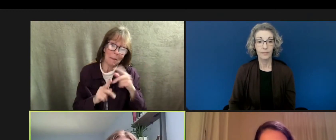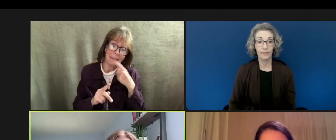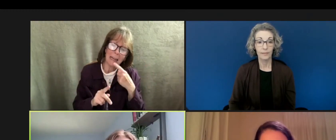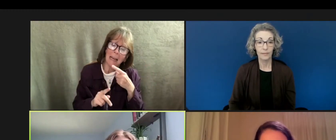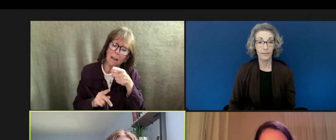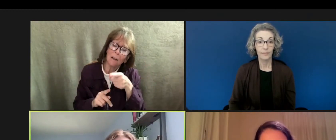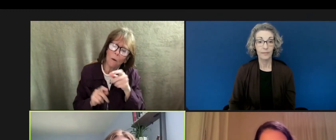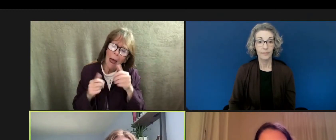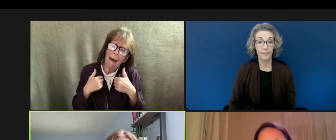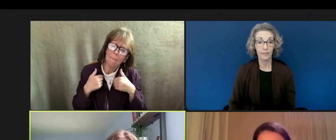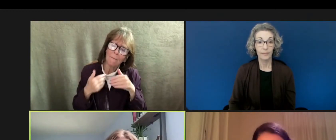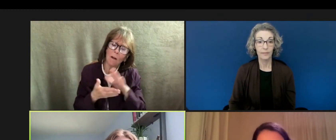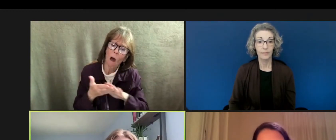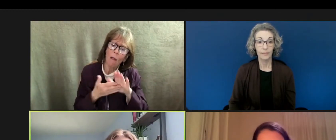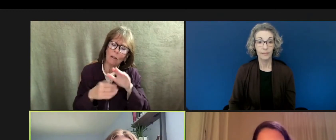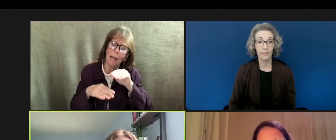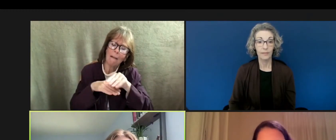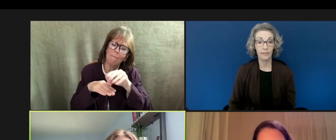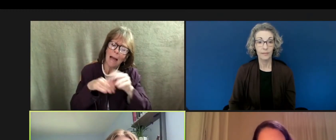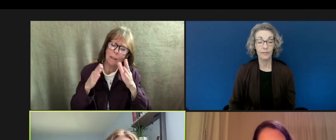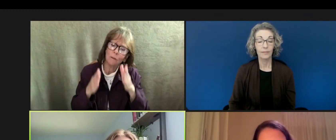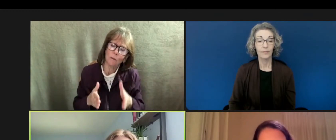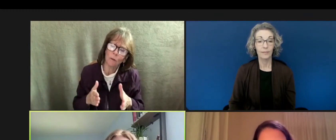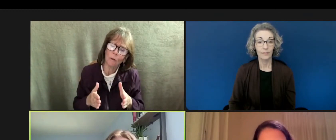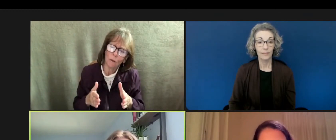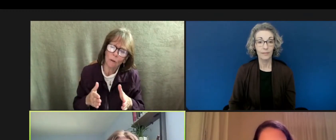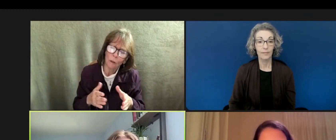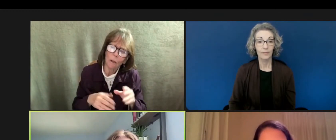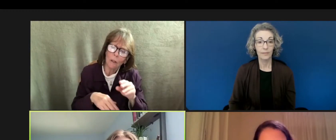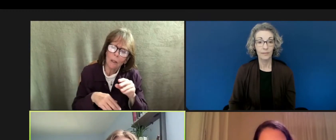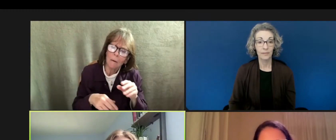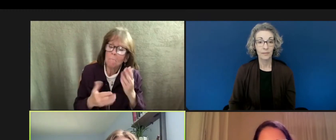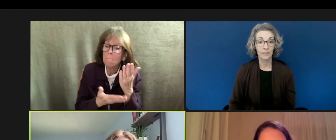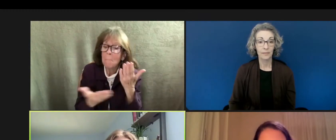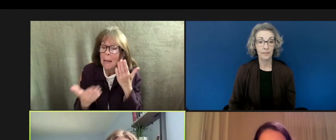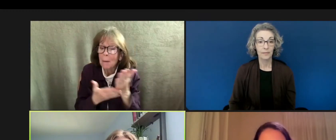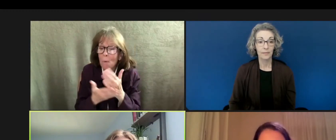a school counselor who's part of your faculty or your department.